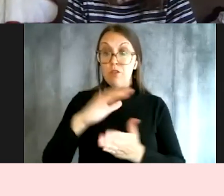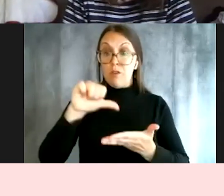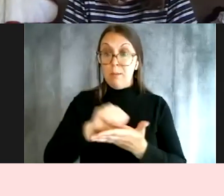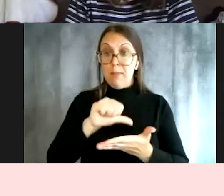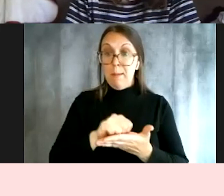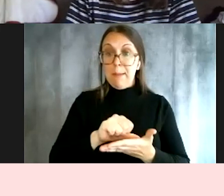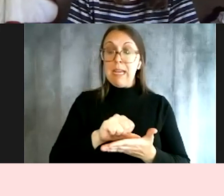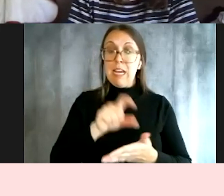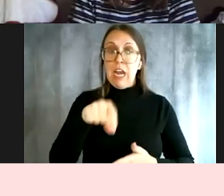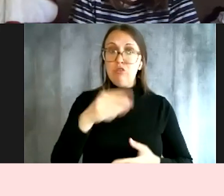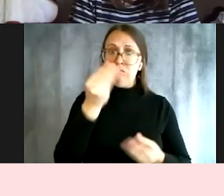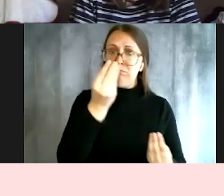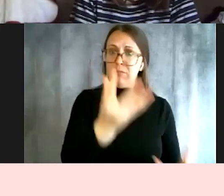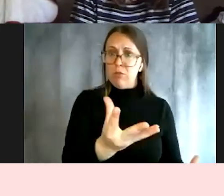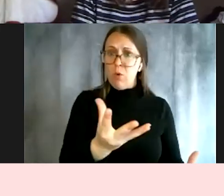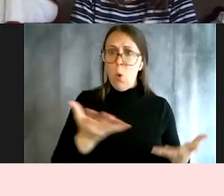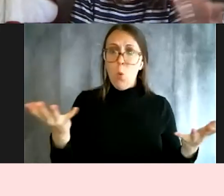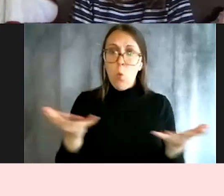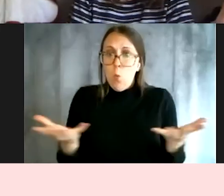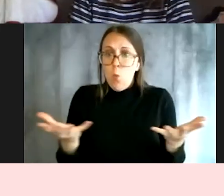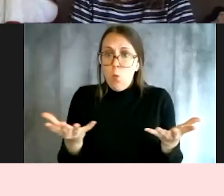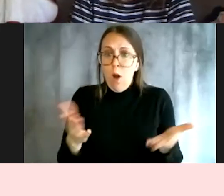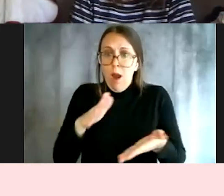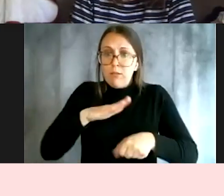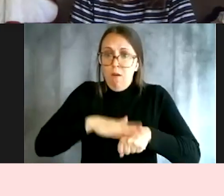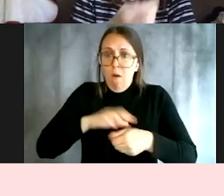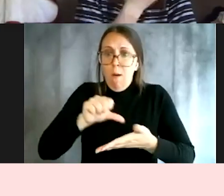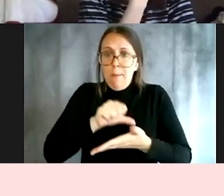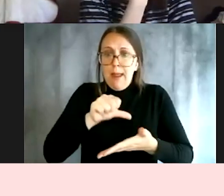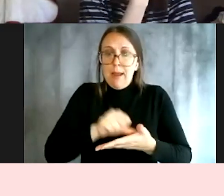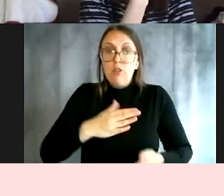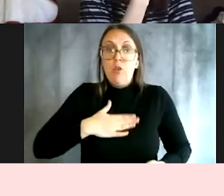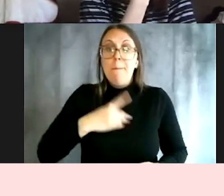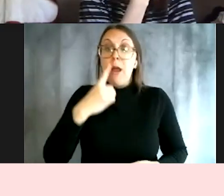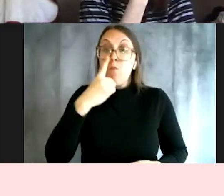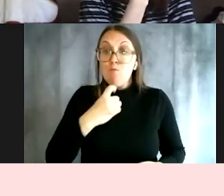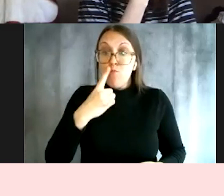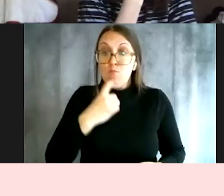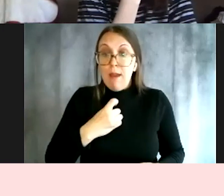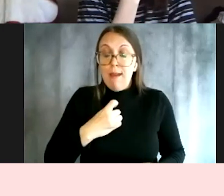usable so, the red on this page is my general observations and then the green and the purple are